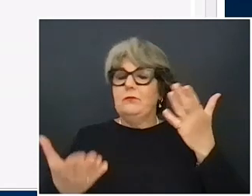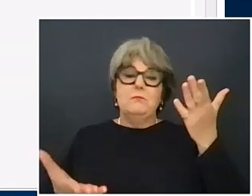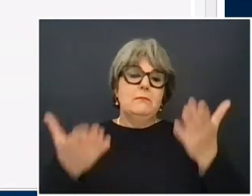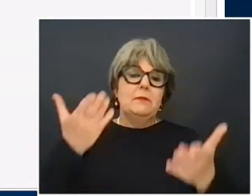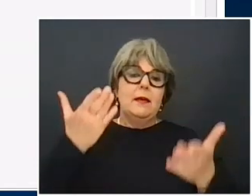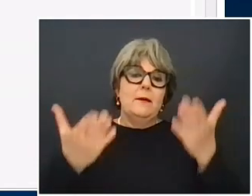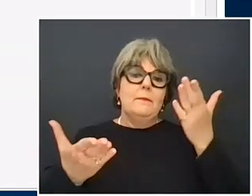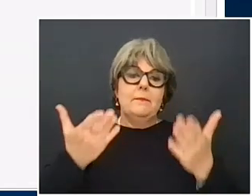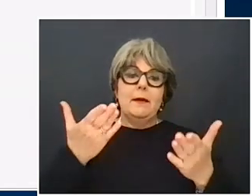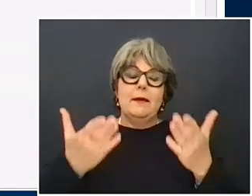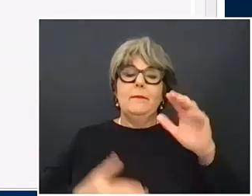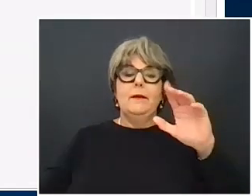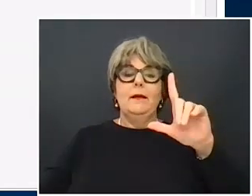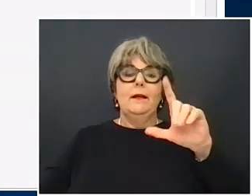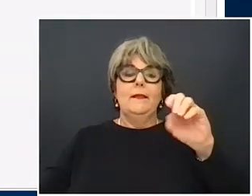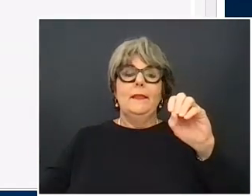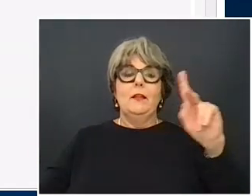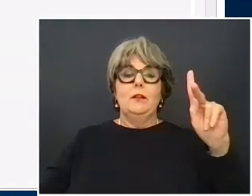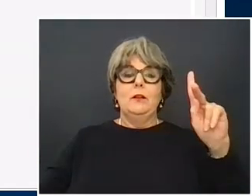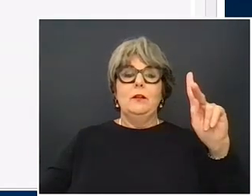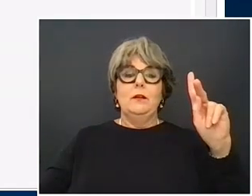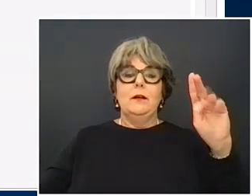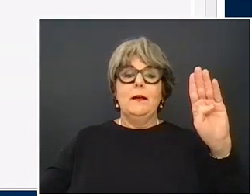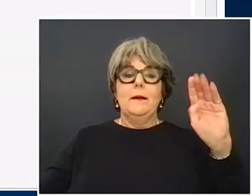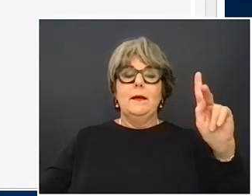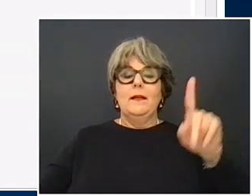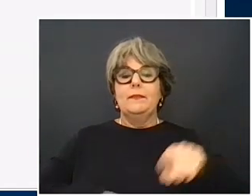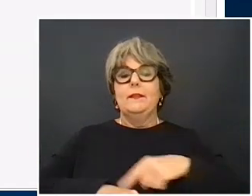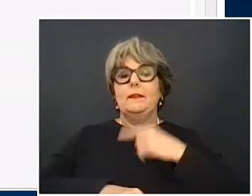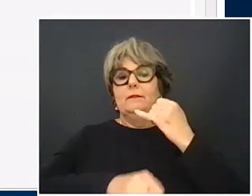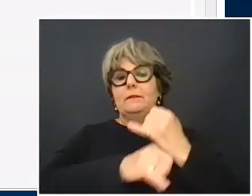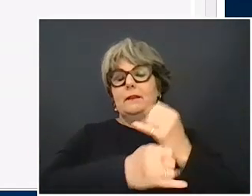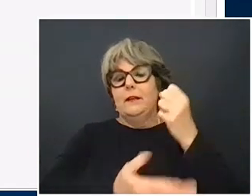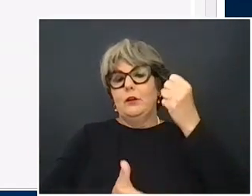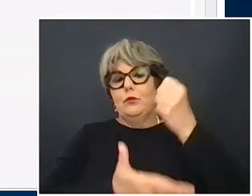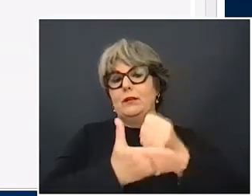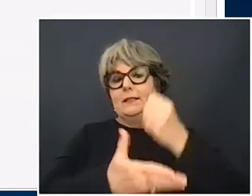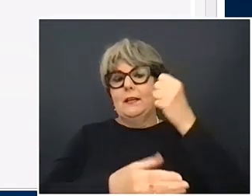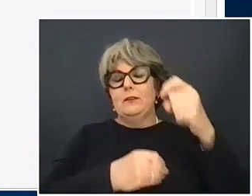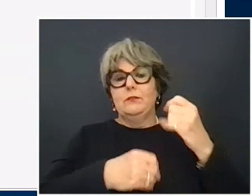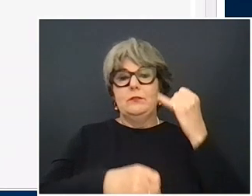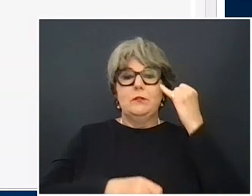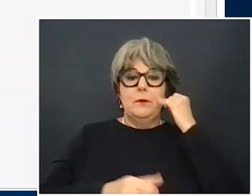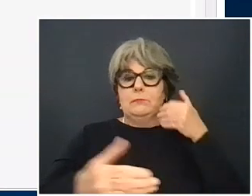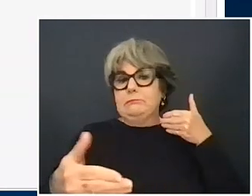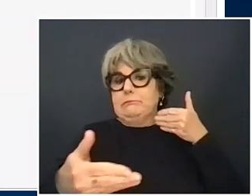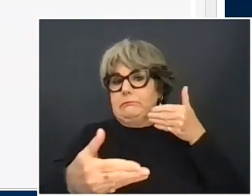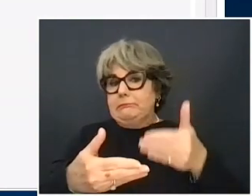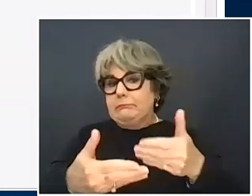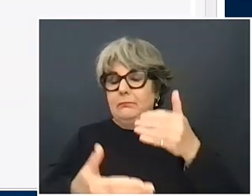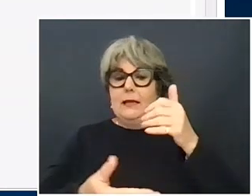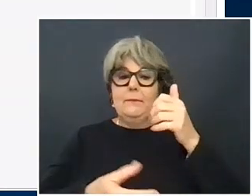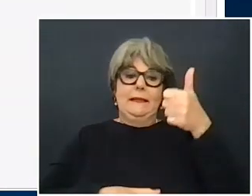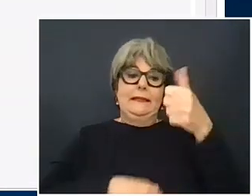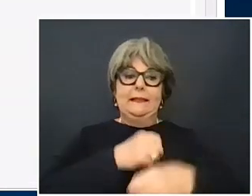appropriately be tied to the length of the institution's accreditation cycle. So if they're up for accreditation every ten years, that would be an appropriate